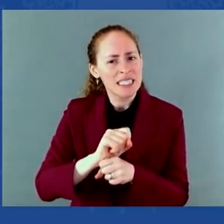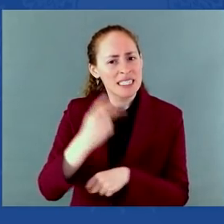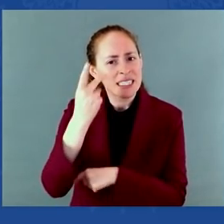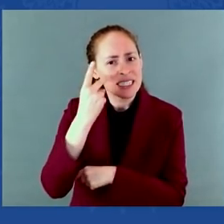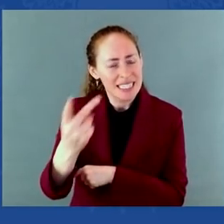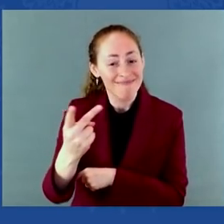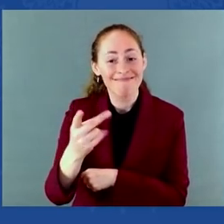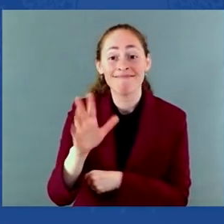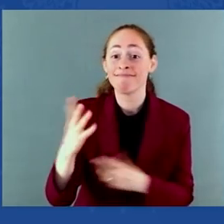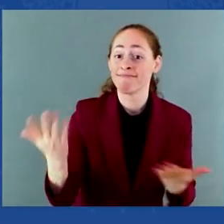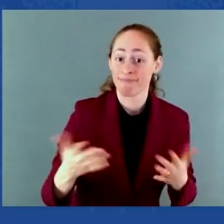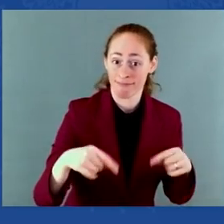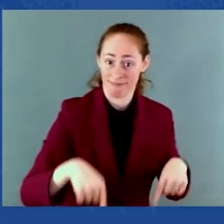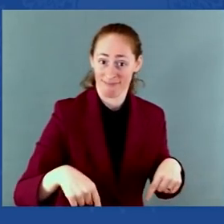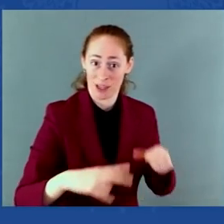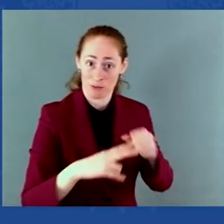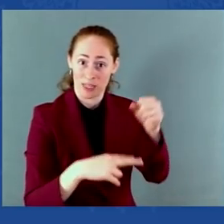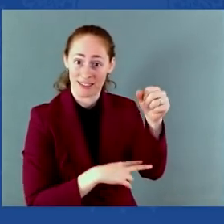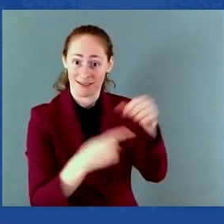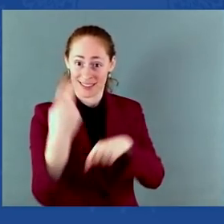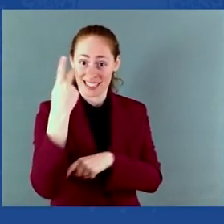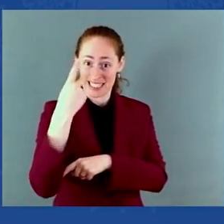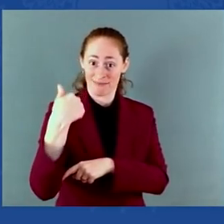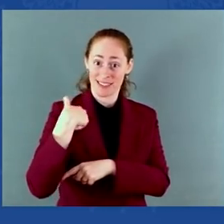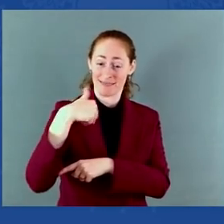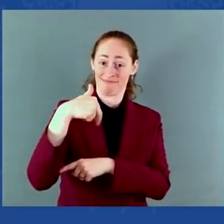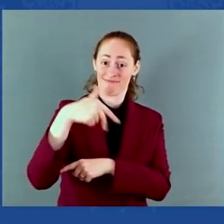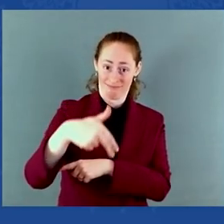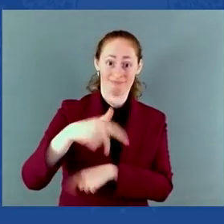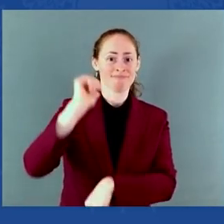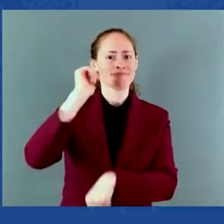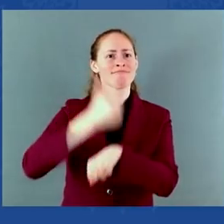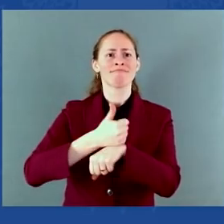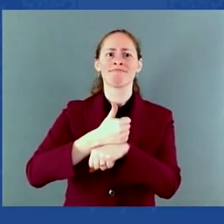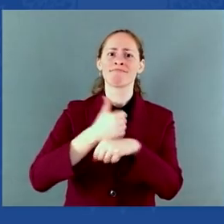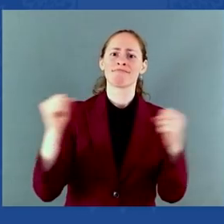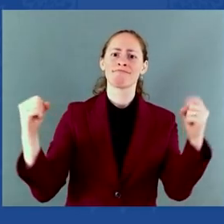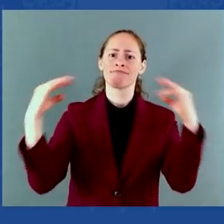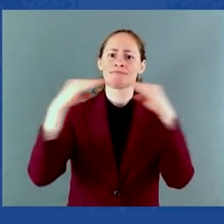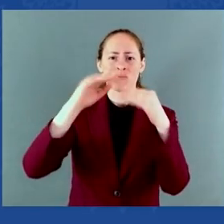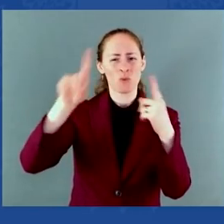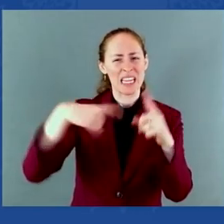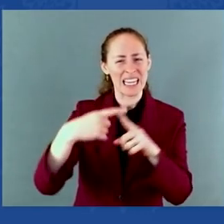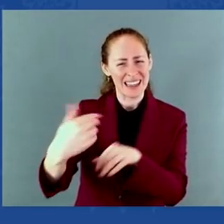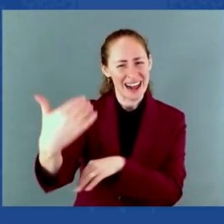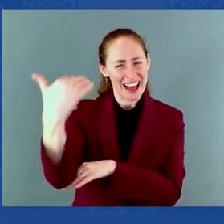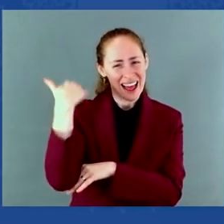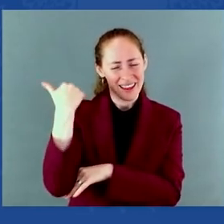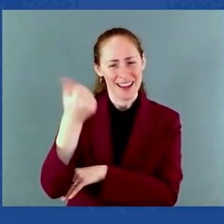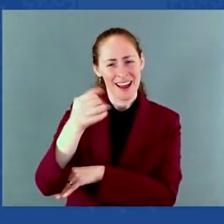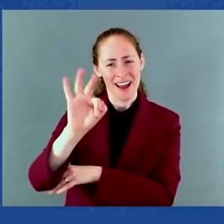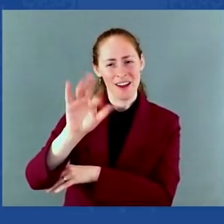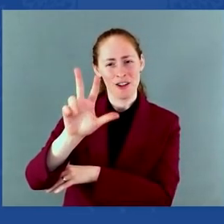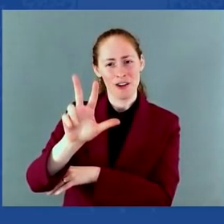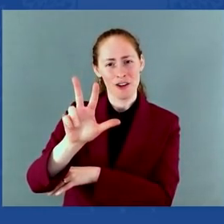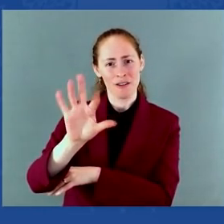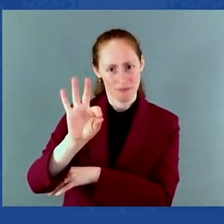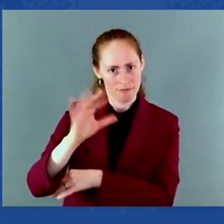opened in 1939 -- twenty- -- excuse me, 82 years ago. This may not seem like a big bridge,